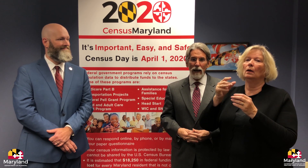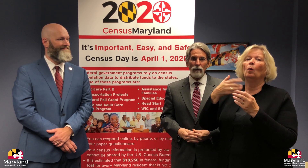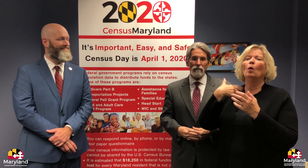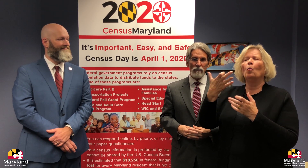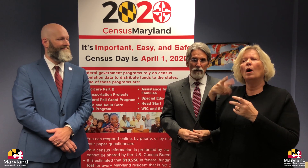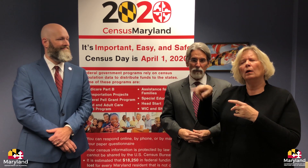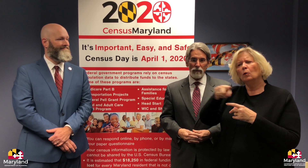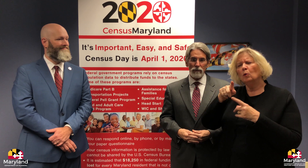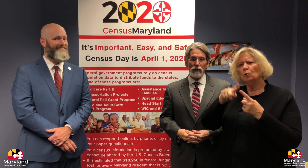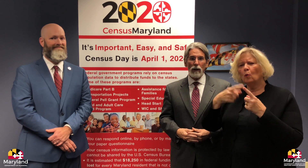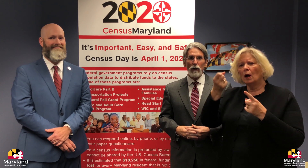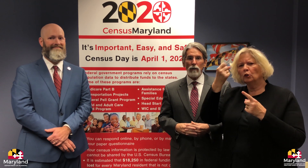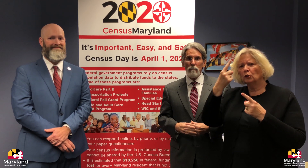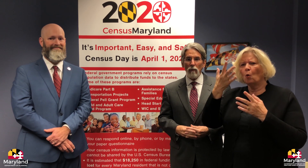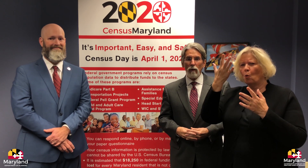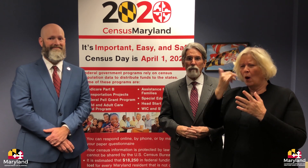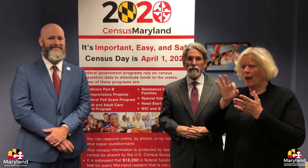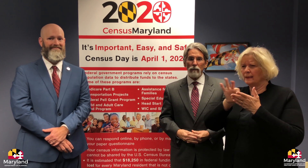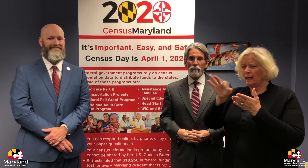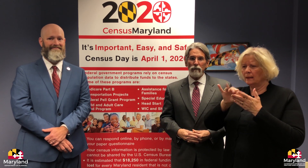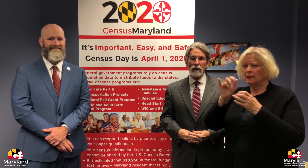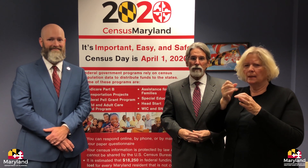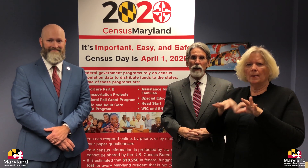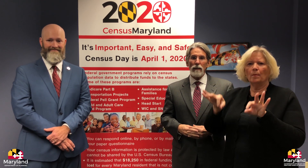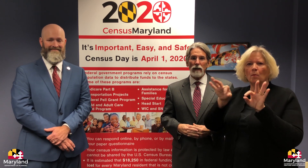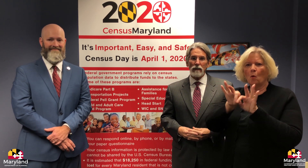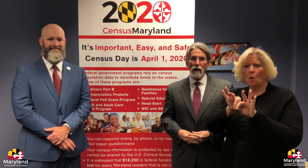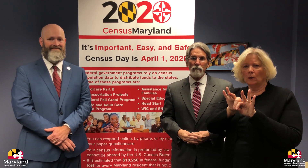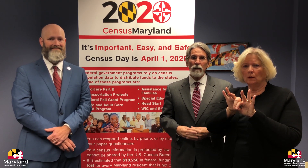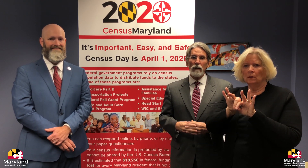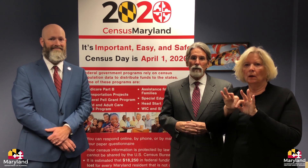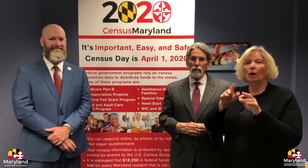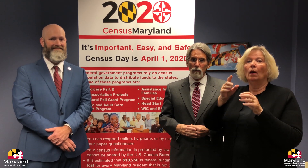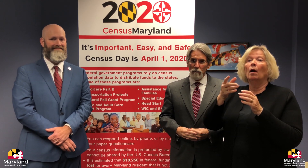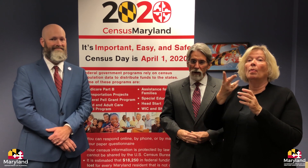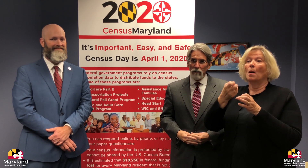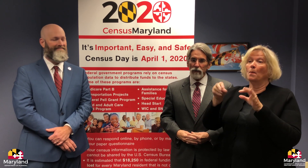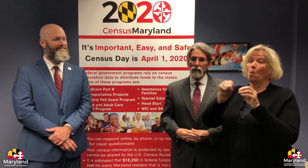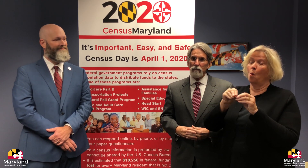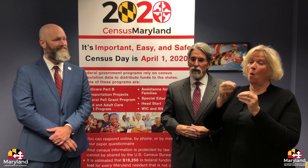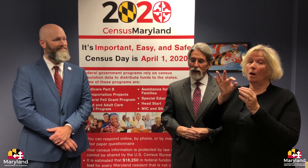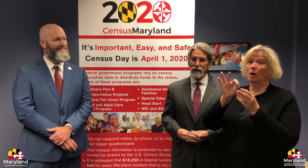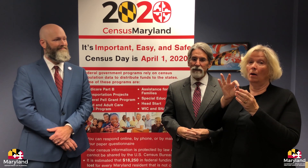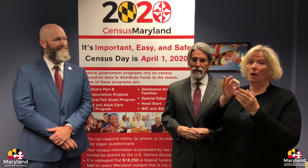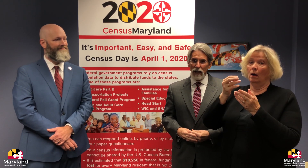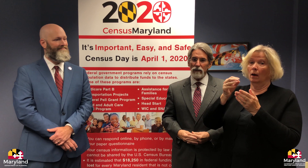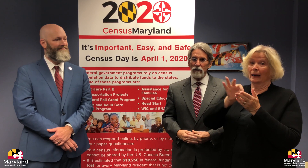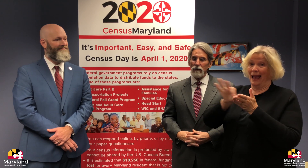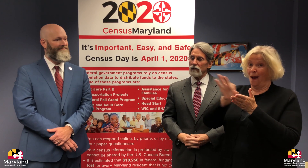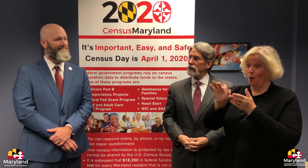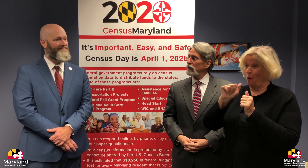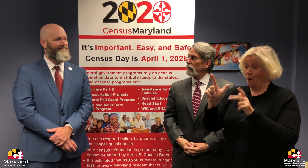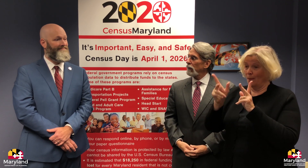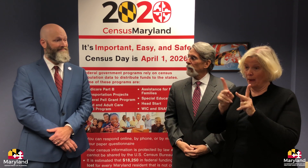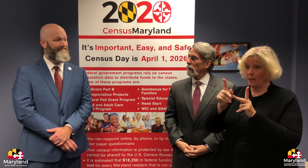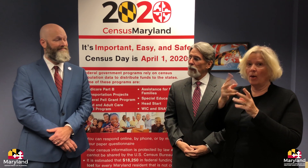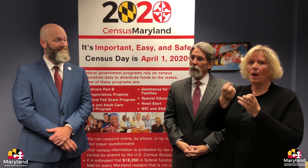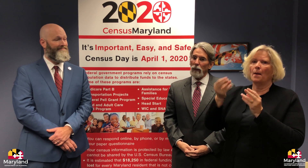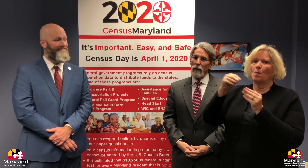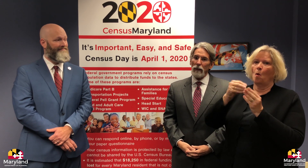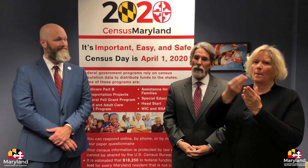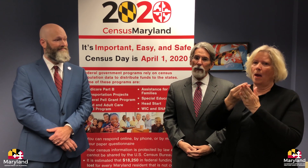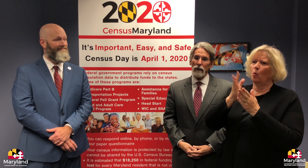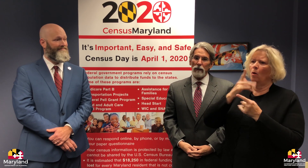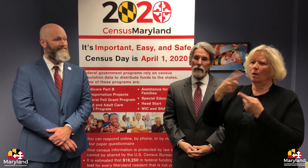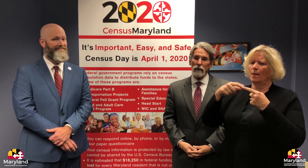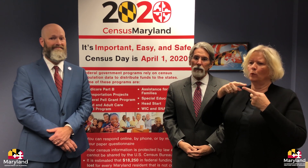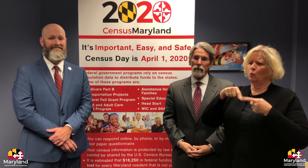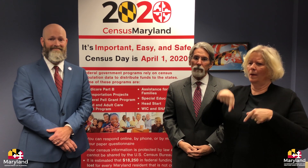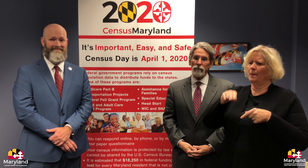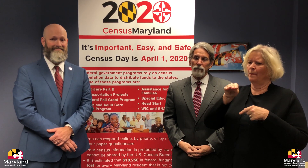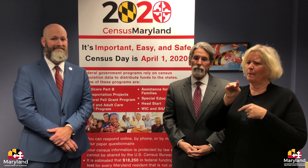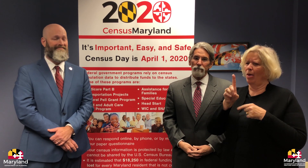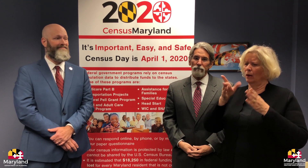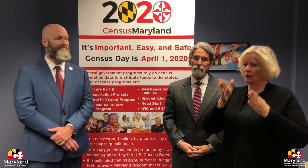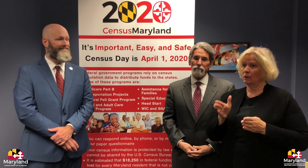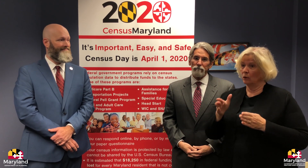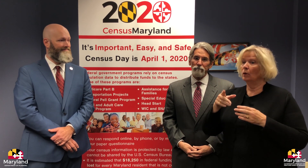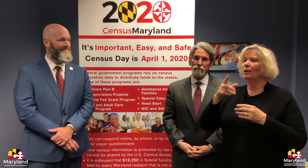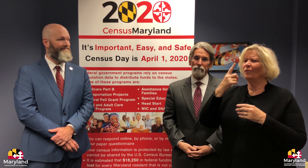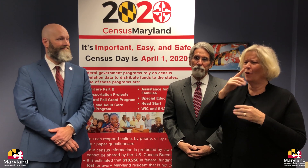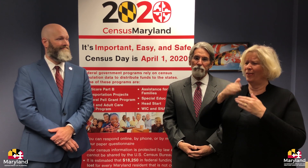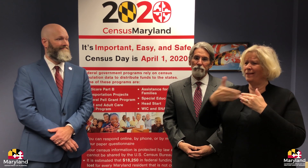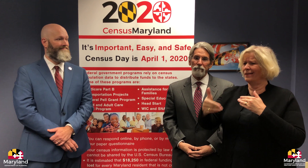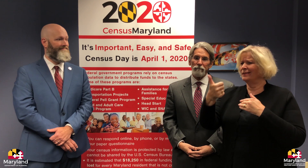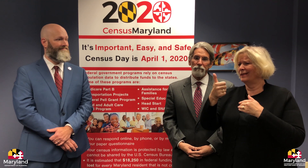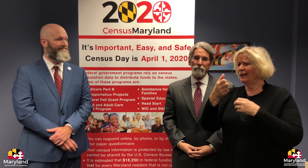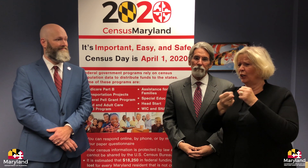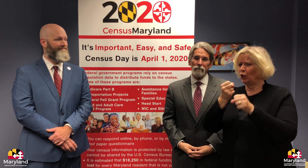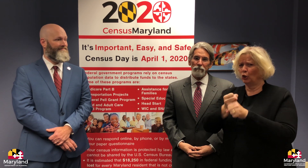count of Marylanders, the more federal funds that comes to Maryland for the next 10 years.